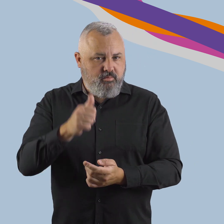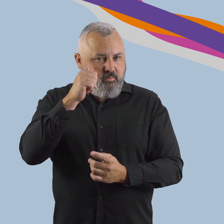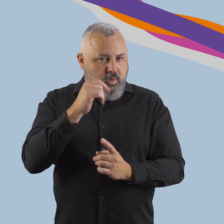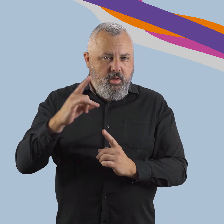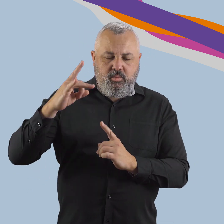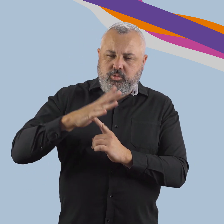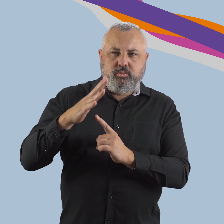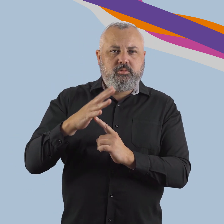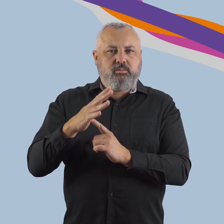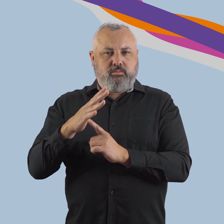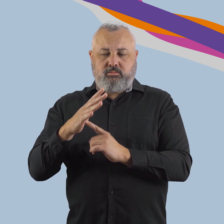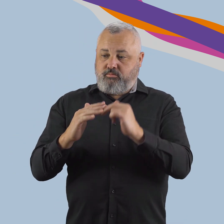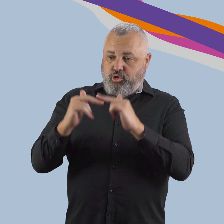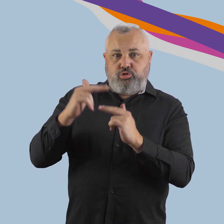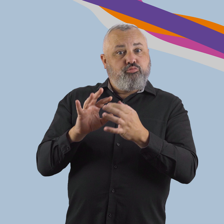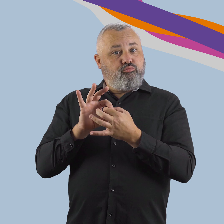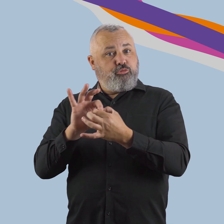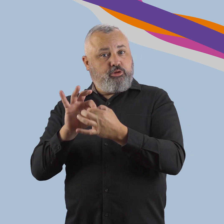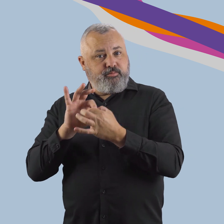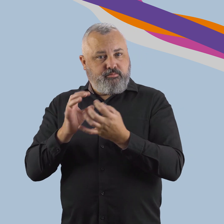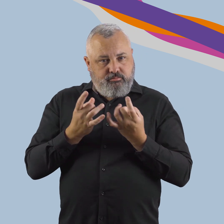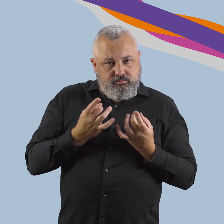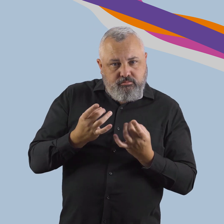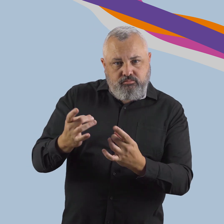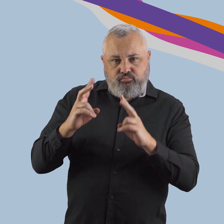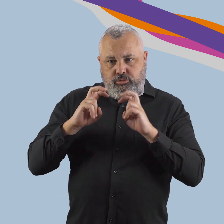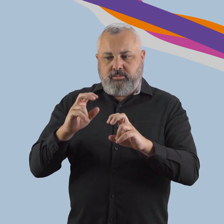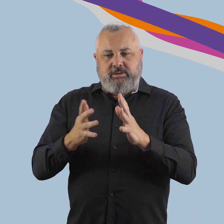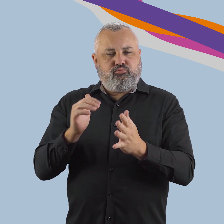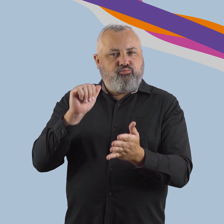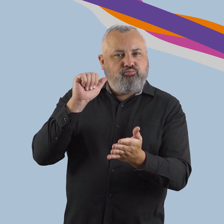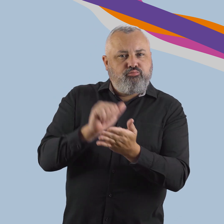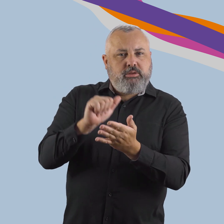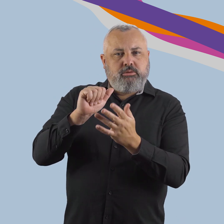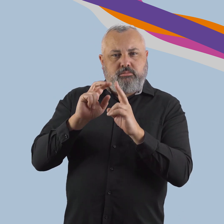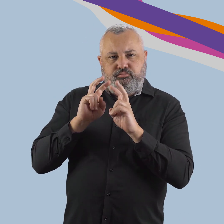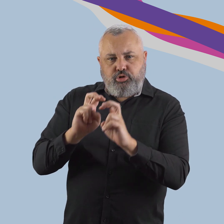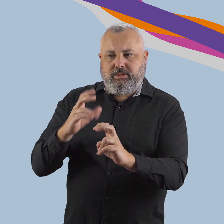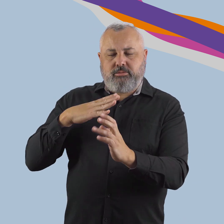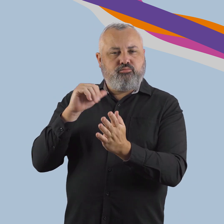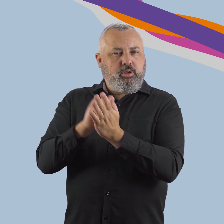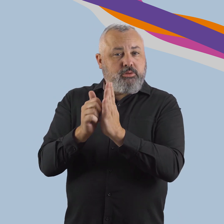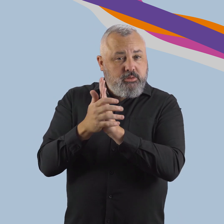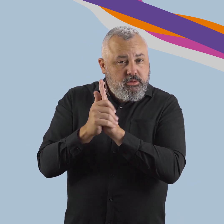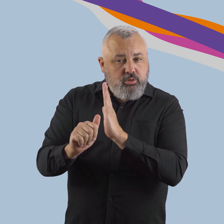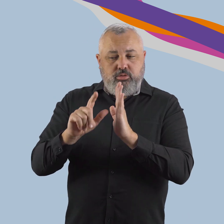We recognise that building relationships and preparing to do research well takes skill,